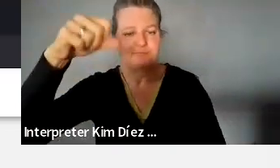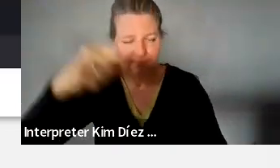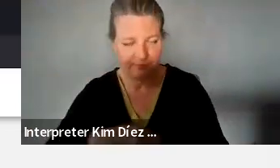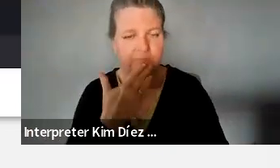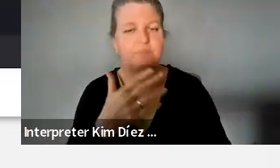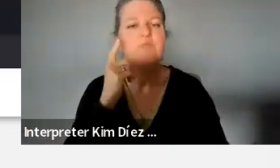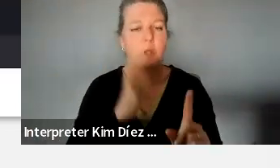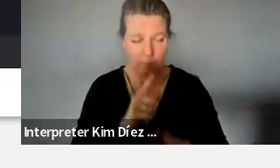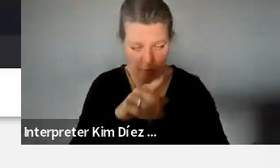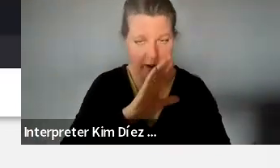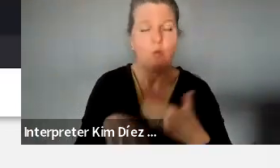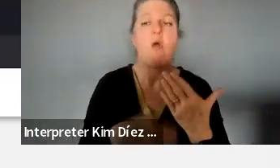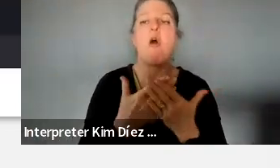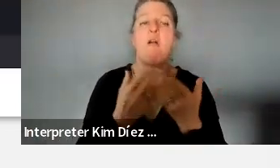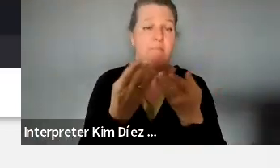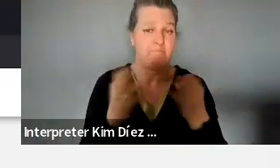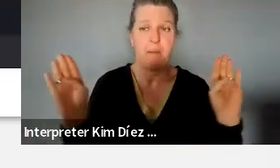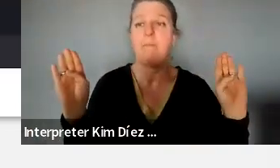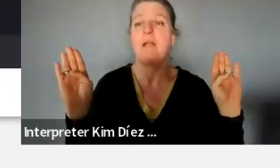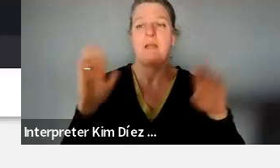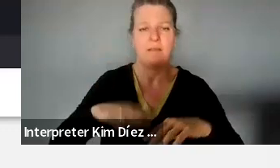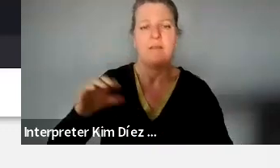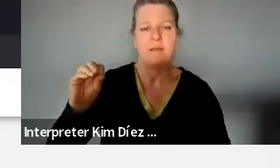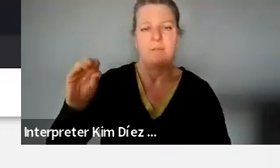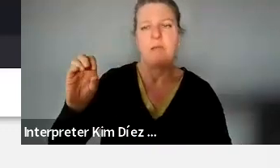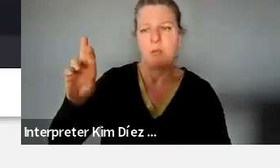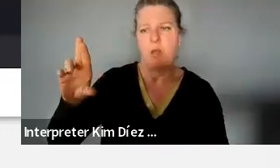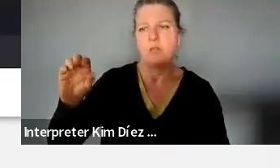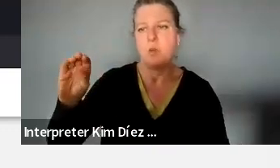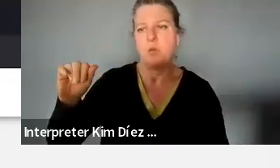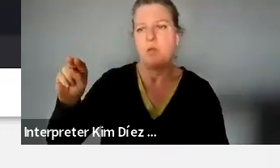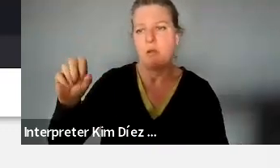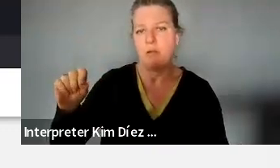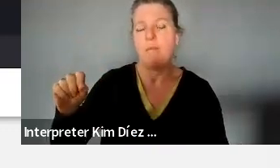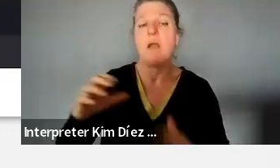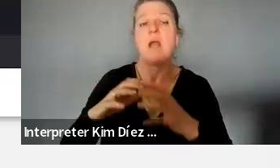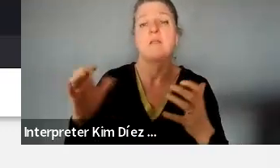This is all public, given that it's on OER Commons. So yeah, how much of your information you want to give away